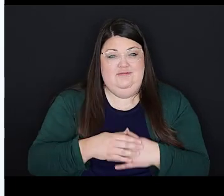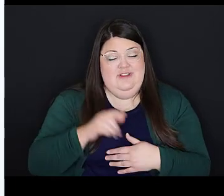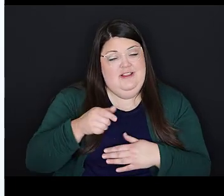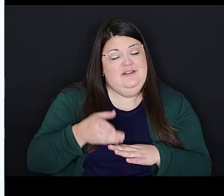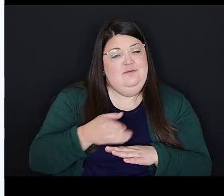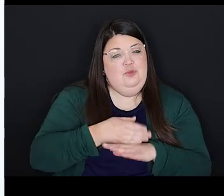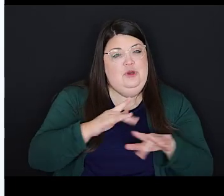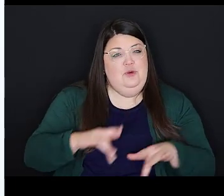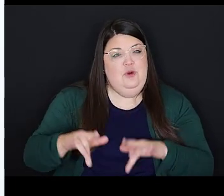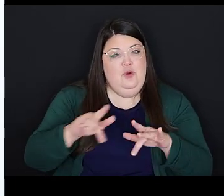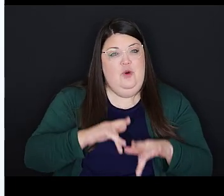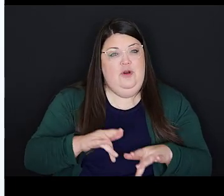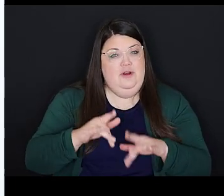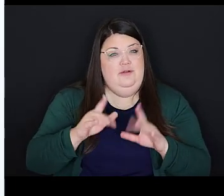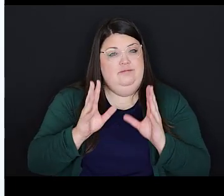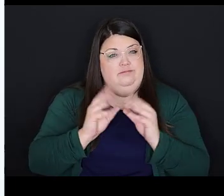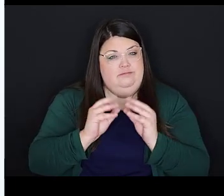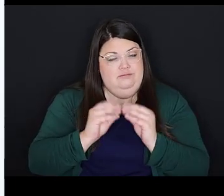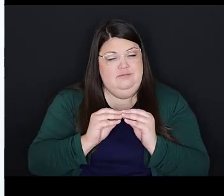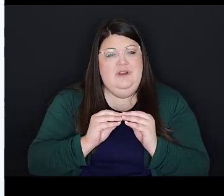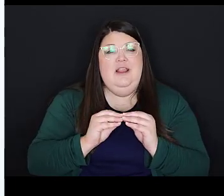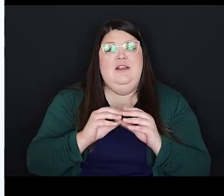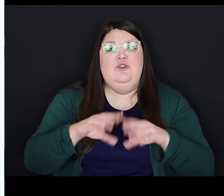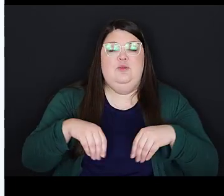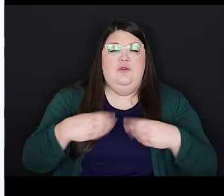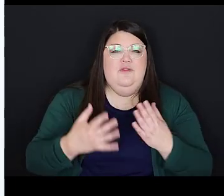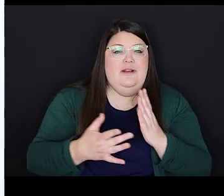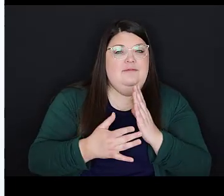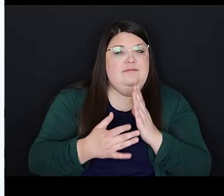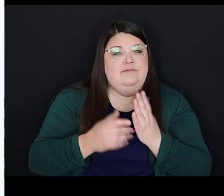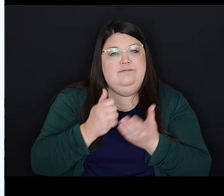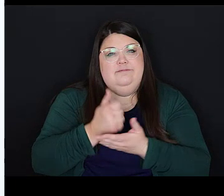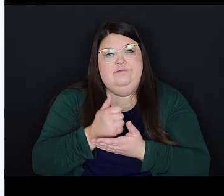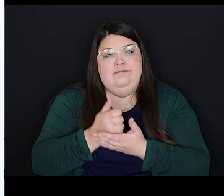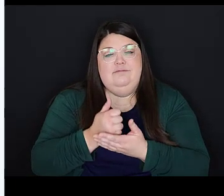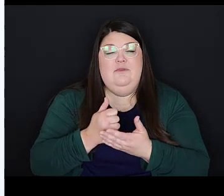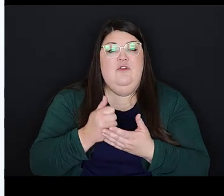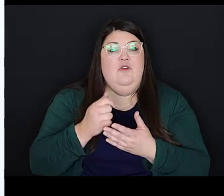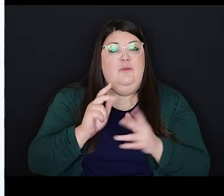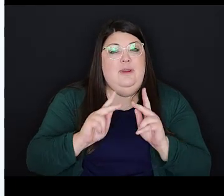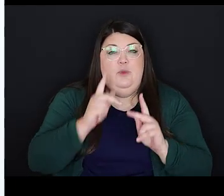designed to provide technical assistance to interested applicants for grants under the